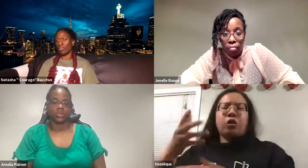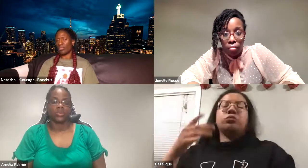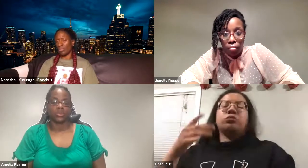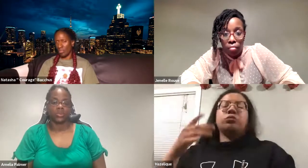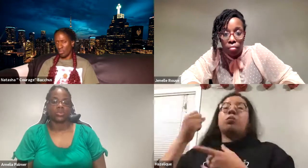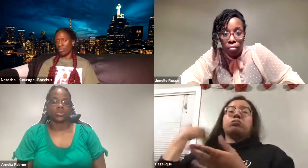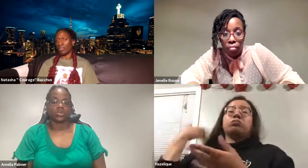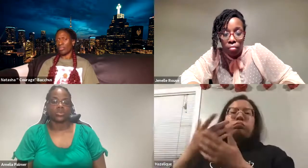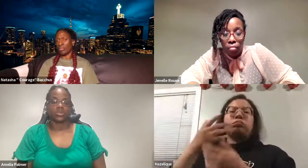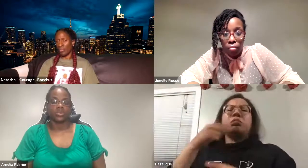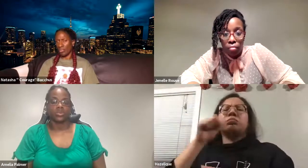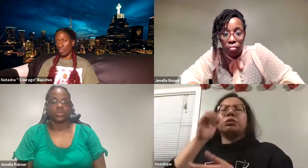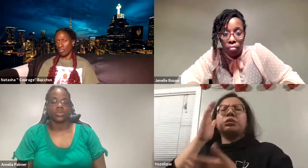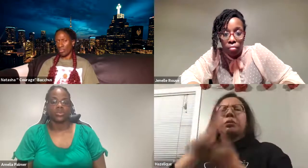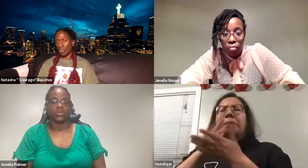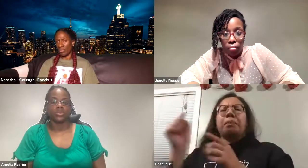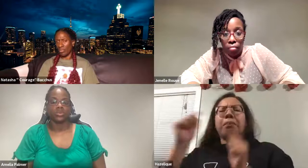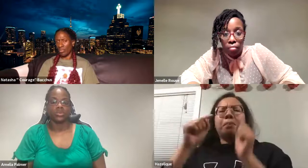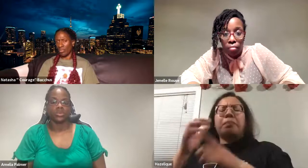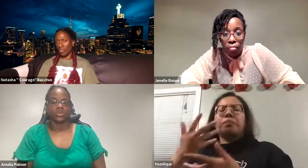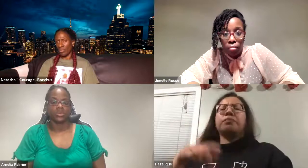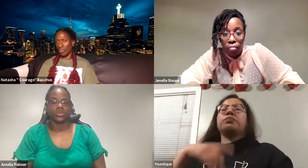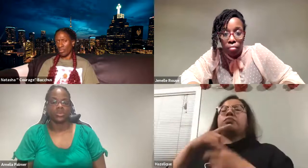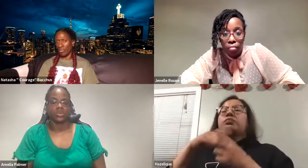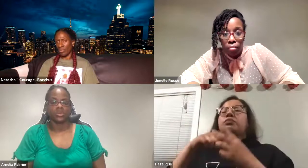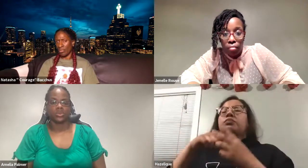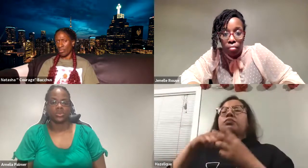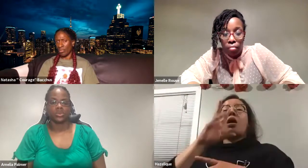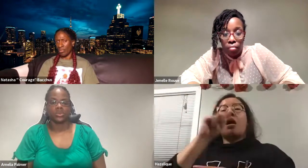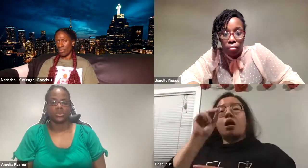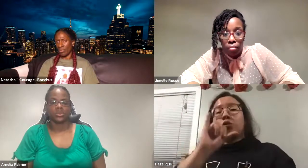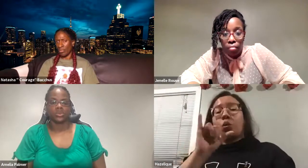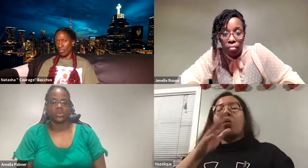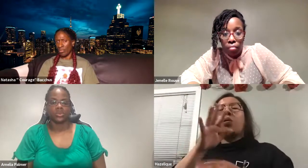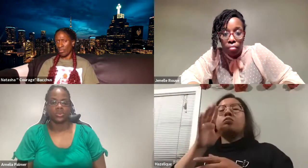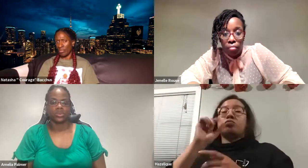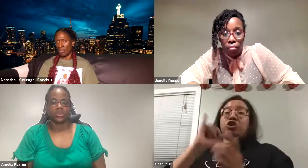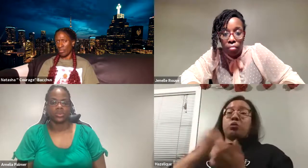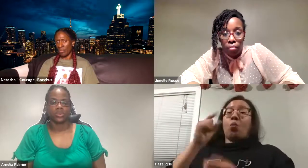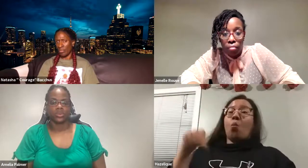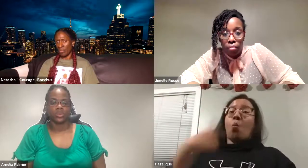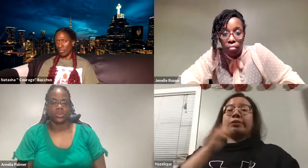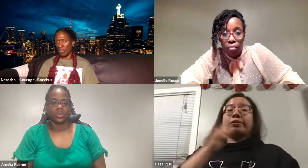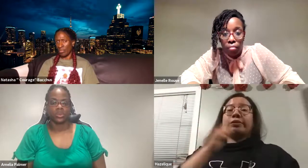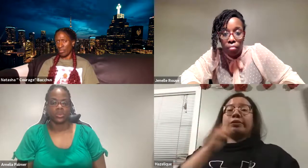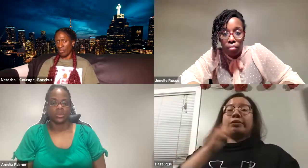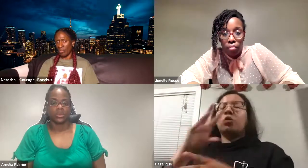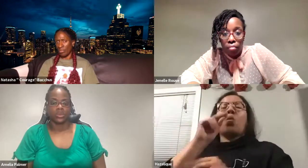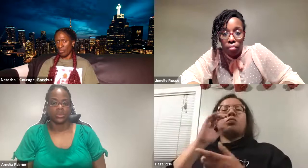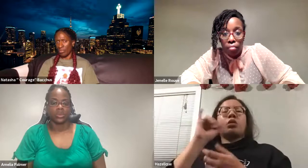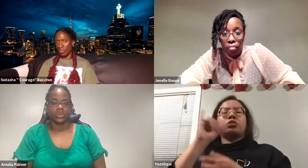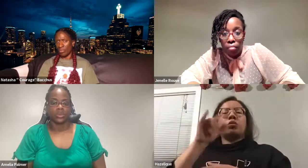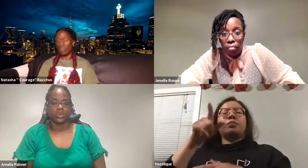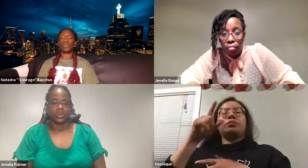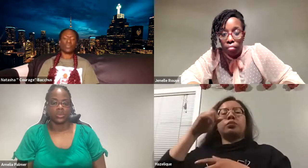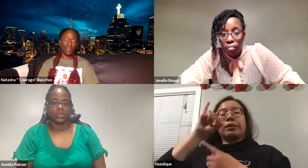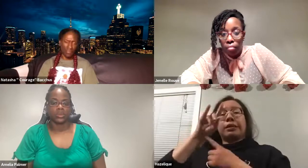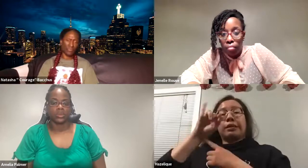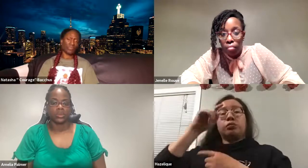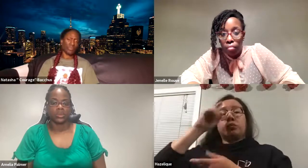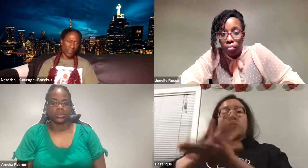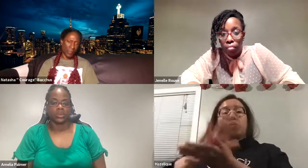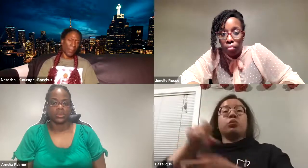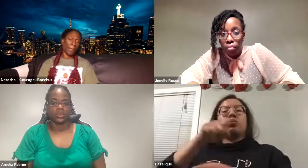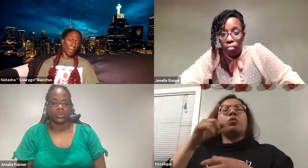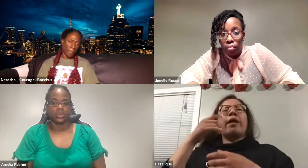they wanted to keep them closer to home so that would affect what school they went to